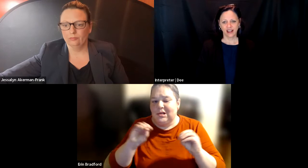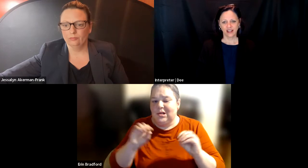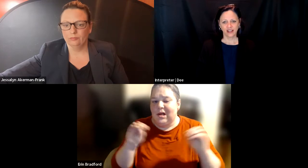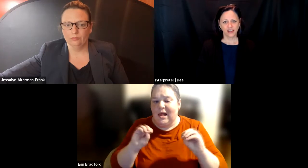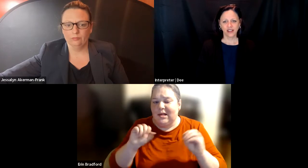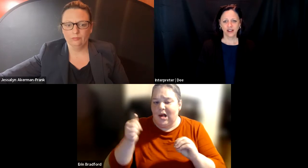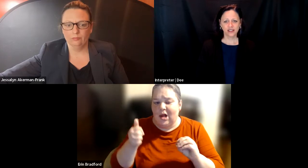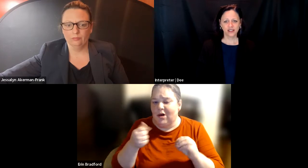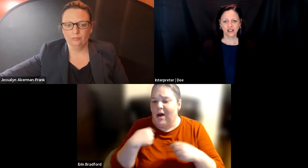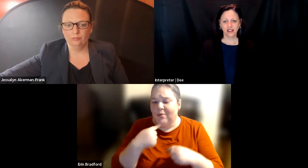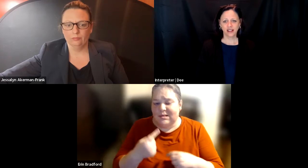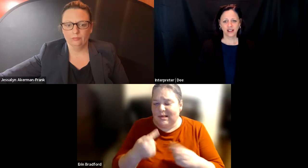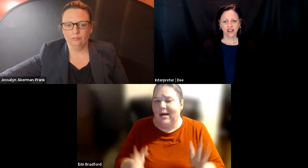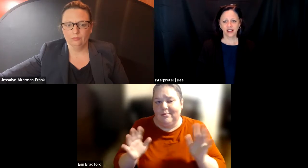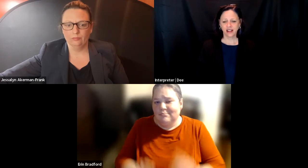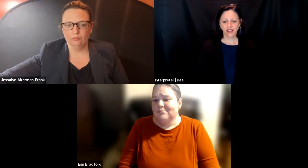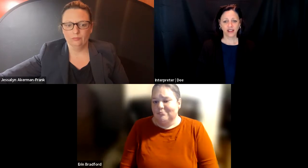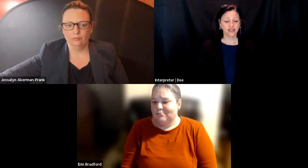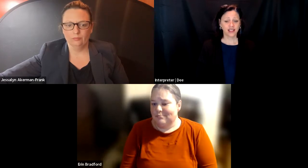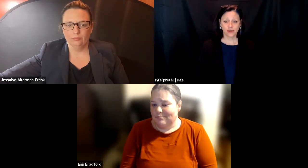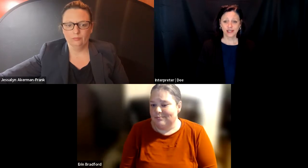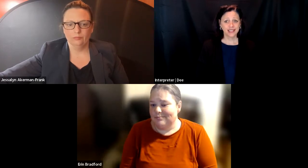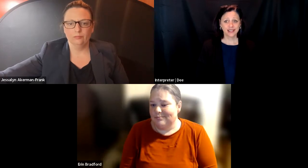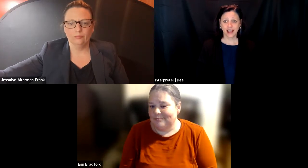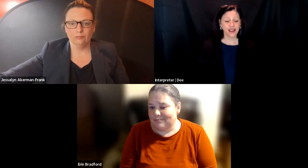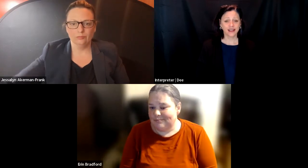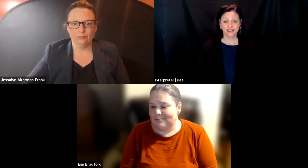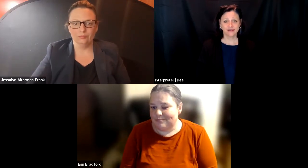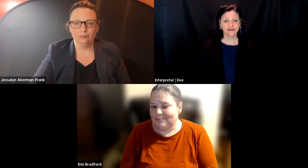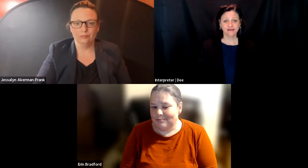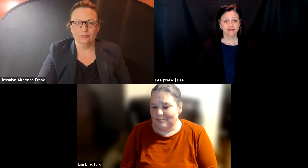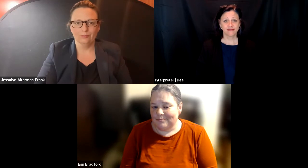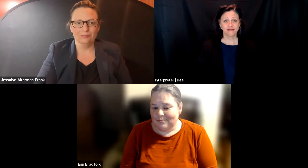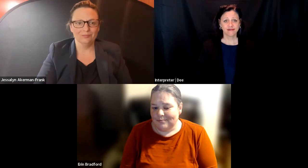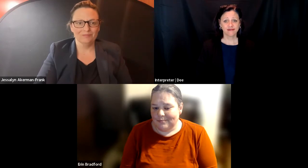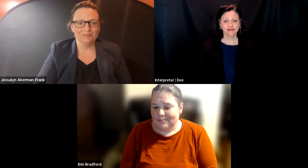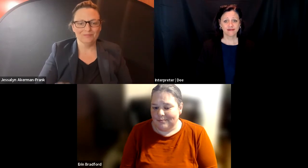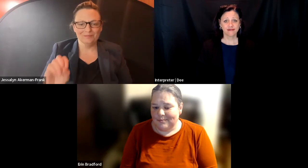Everyone I speak with and everything they said I agree with. Al throughout person to be themselves. allow the person to be themselves.